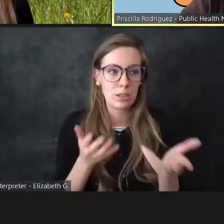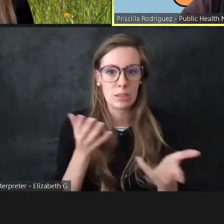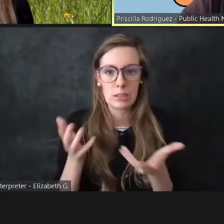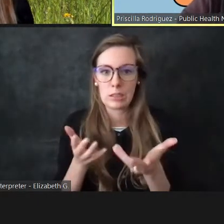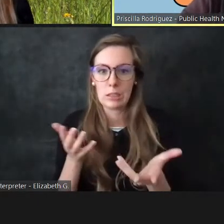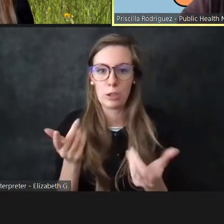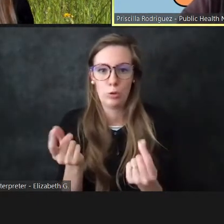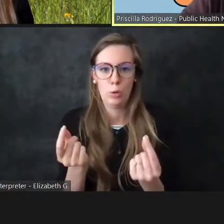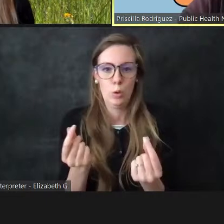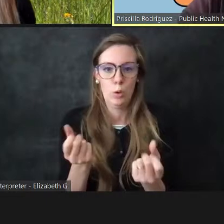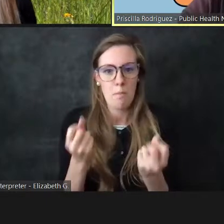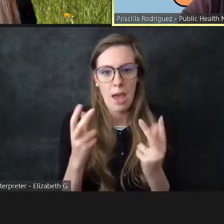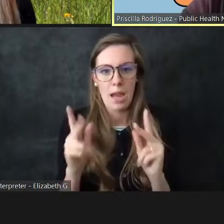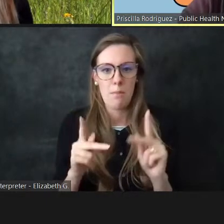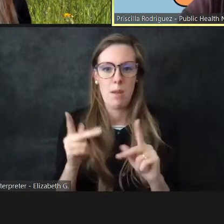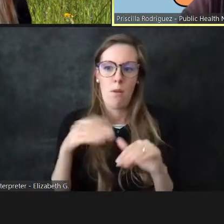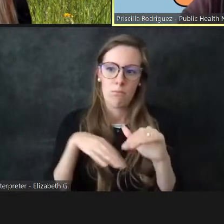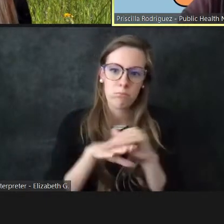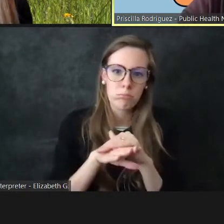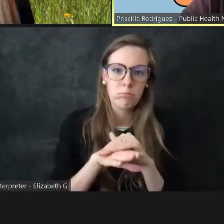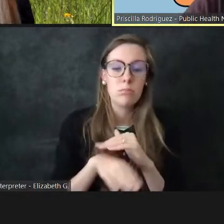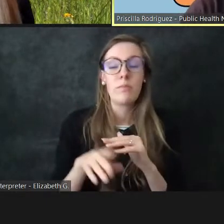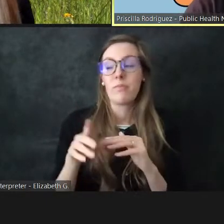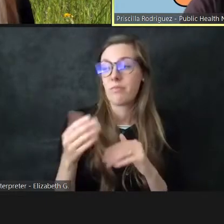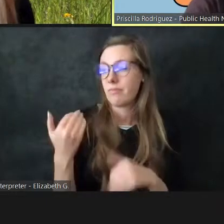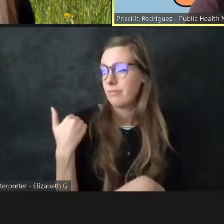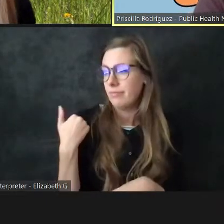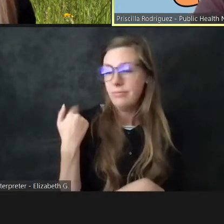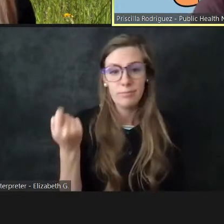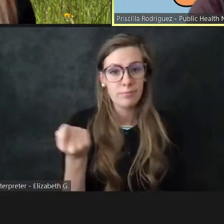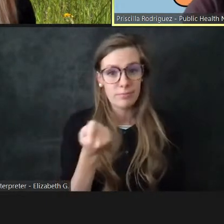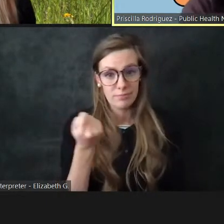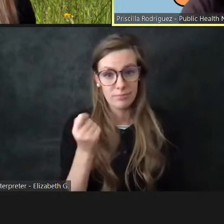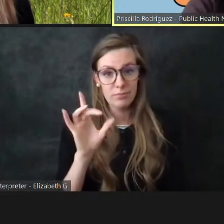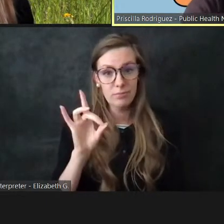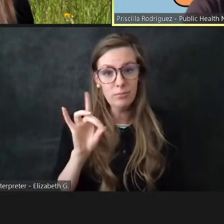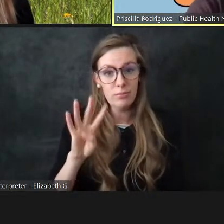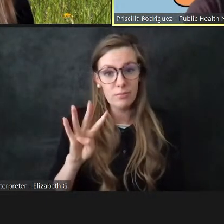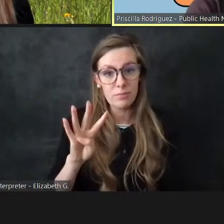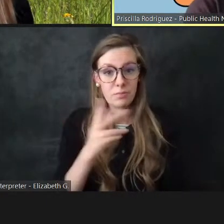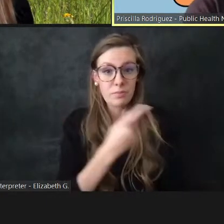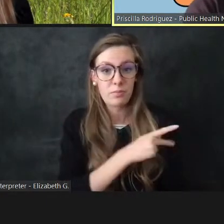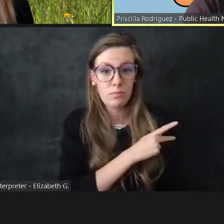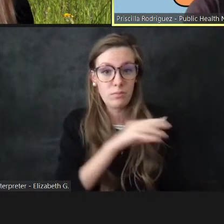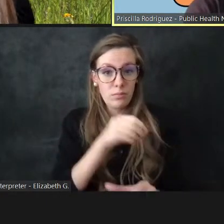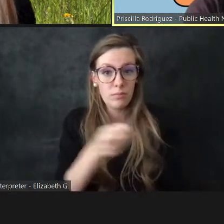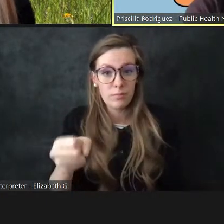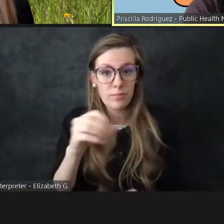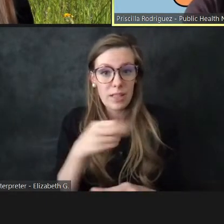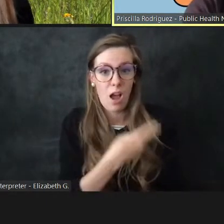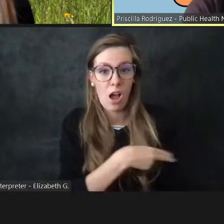And as of today stay, 84 patients were hospitalized with the coronavirus.